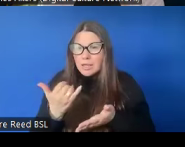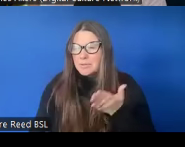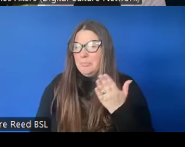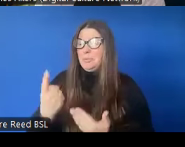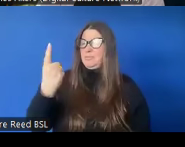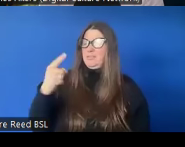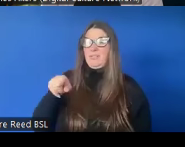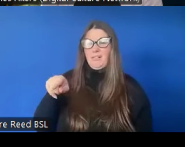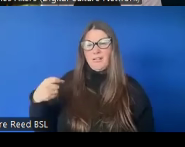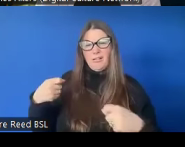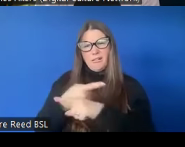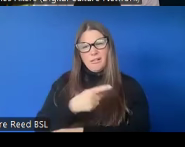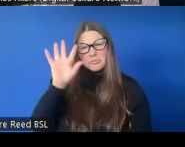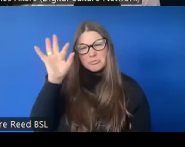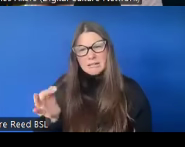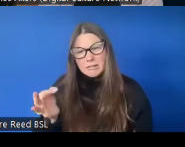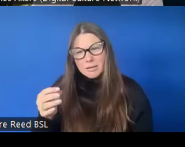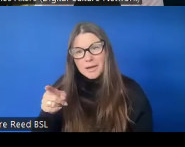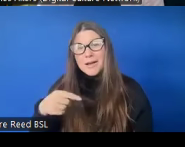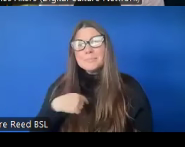We can use data to see what that was and to interrogate that.